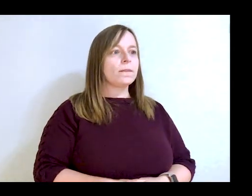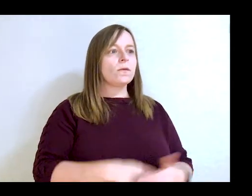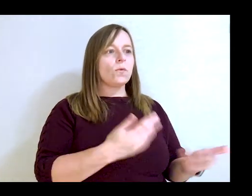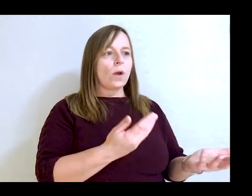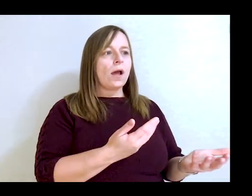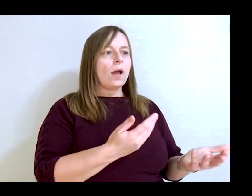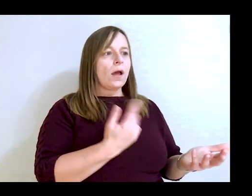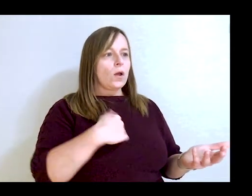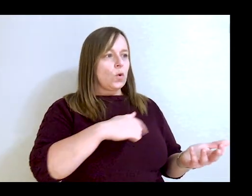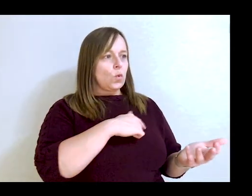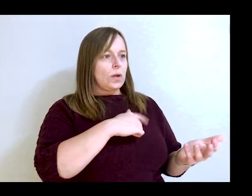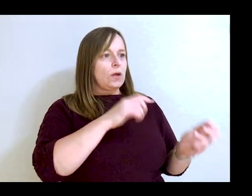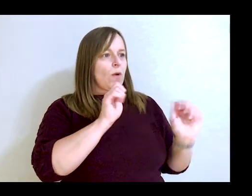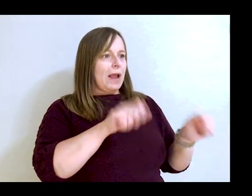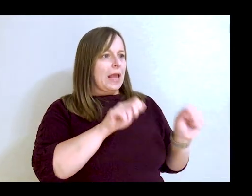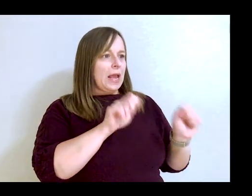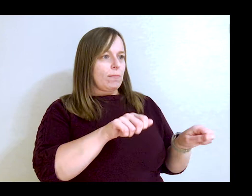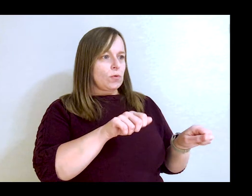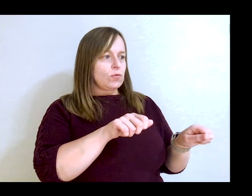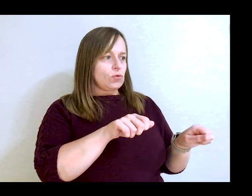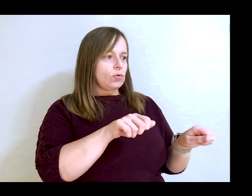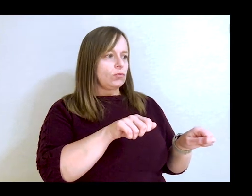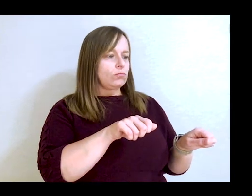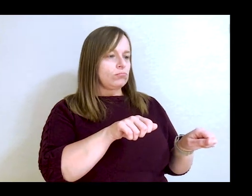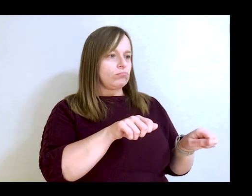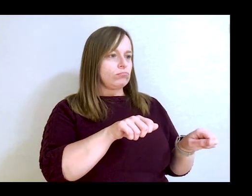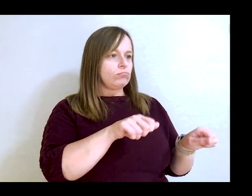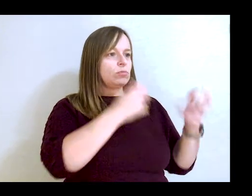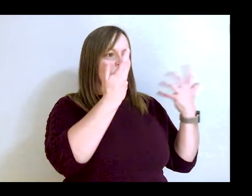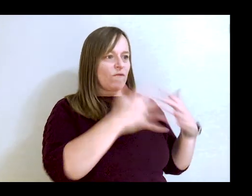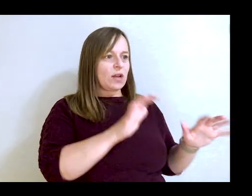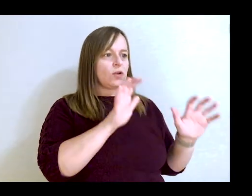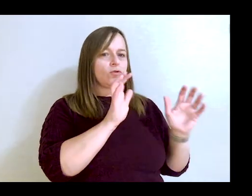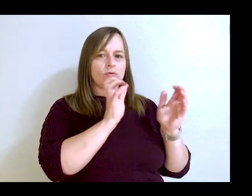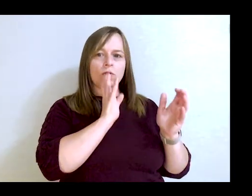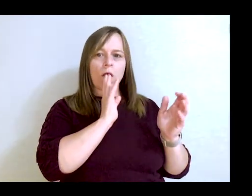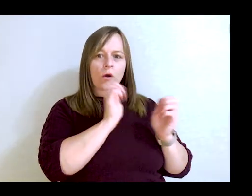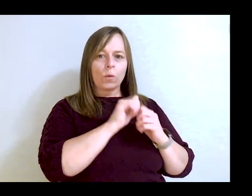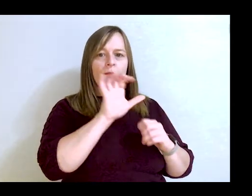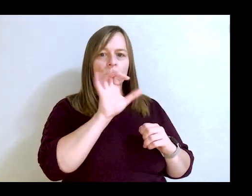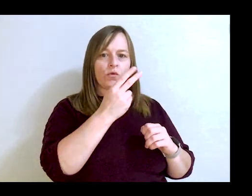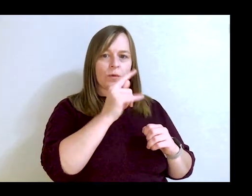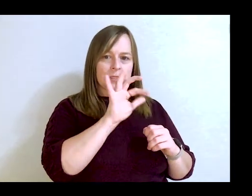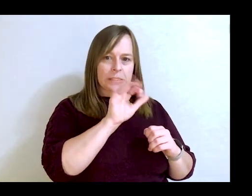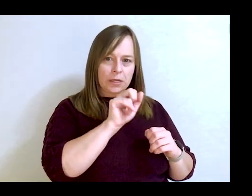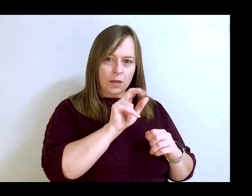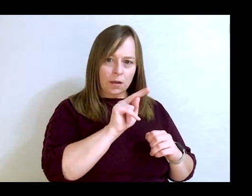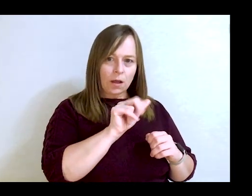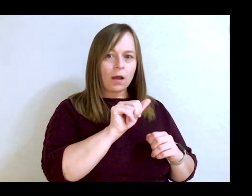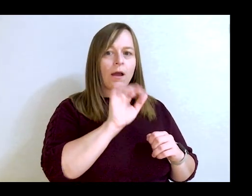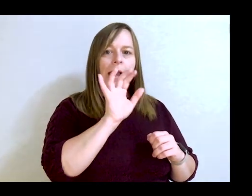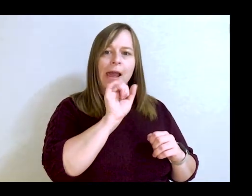M: Well, we were able to--- after we talked to Christina Asbee, it was